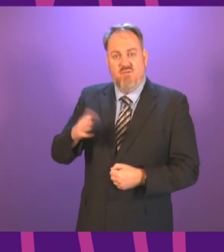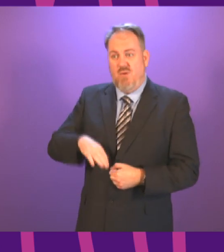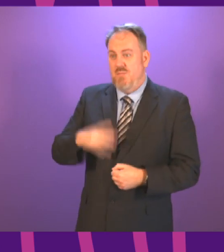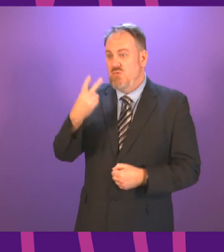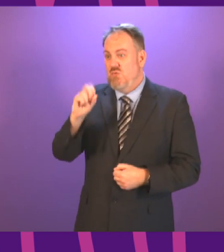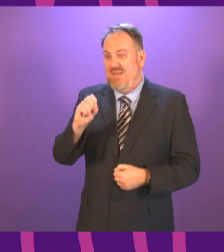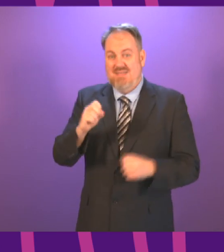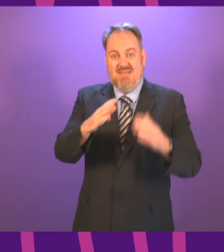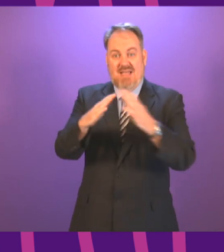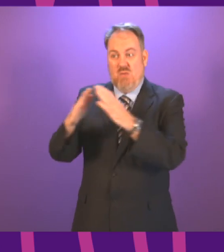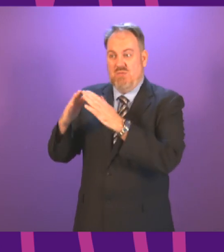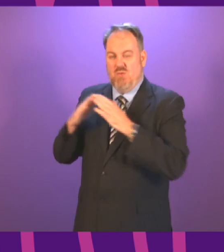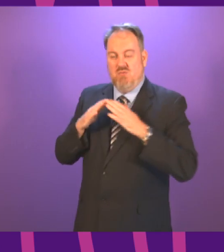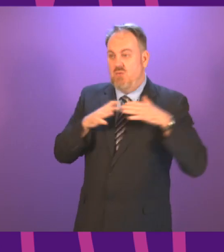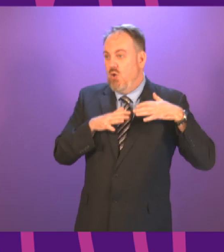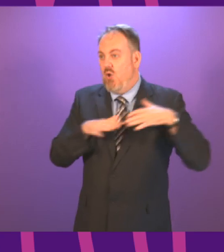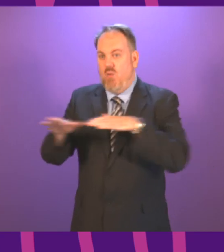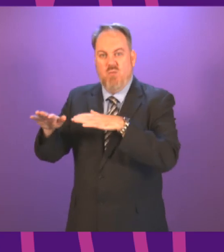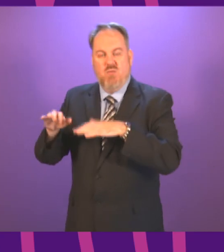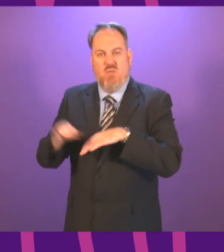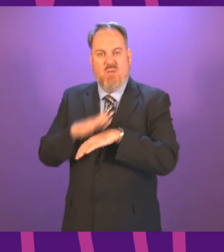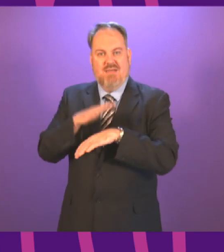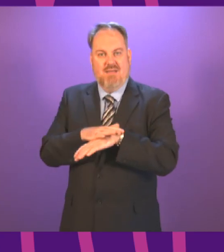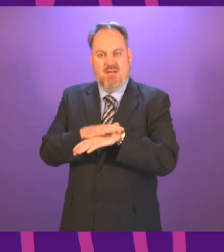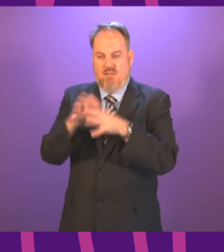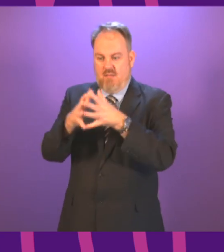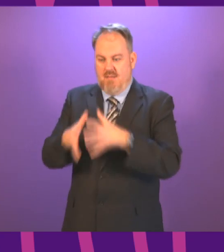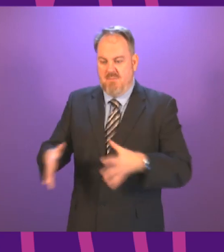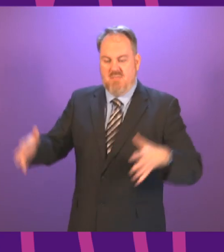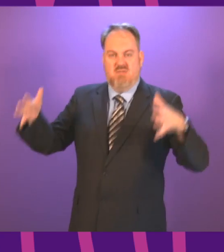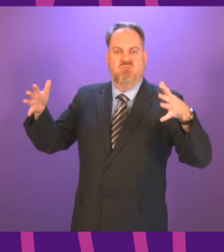up to 20 households could attend a wedding, and the numbers and the risk of transmission